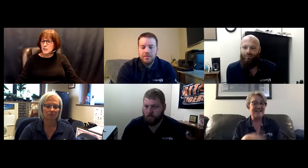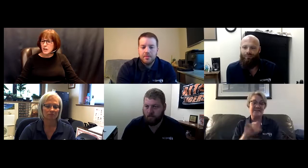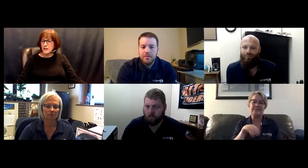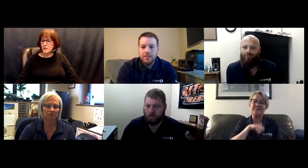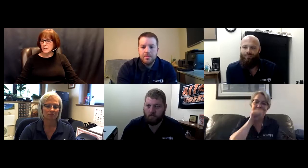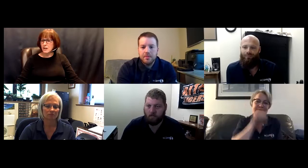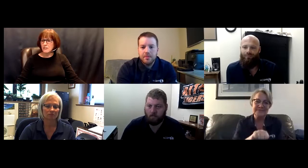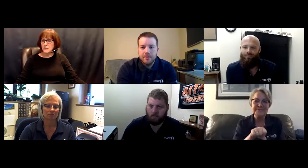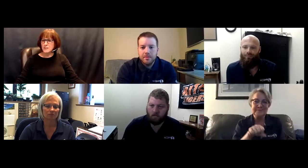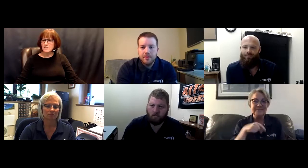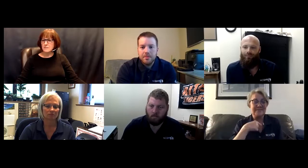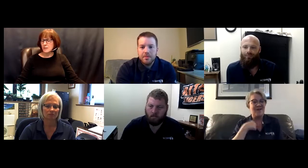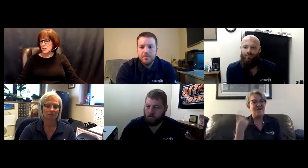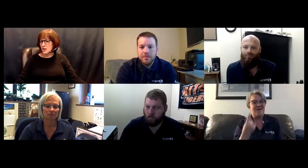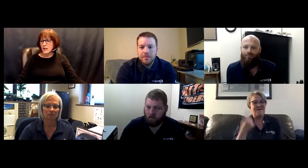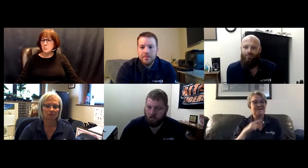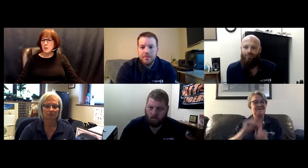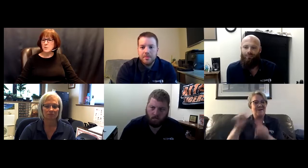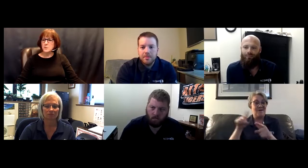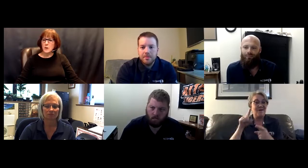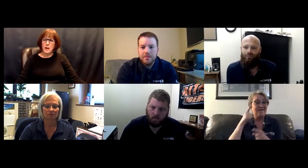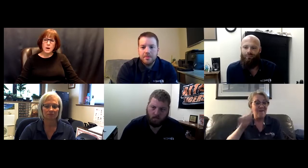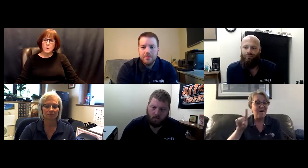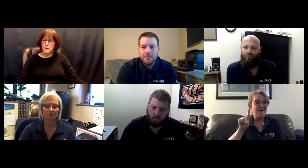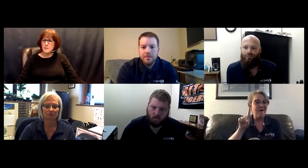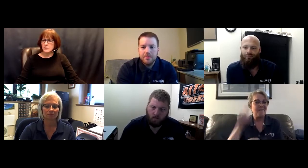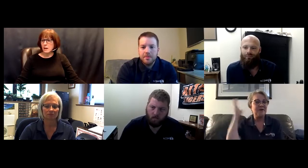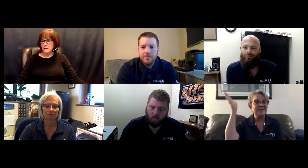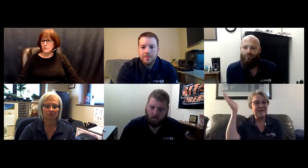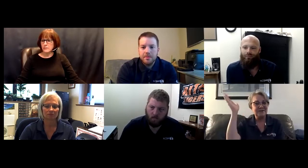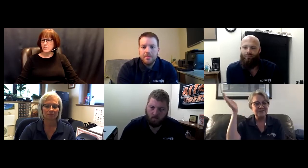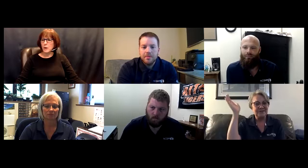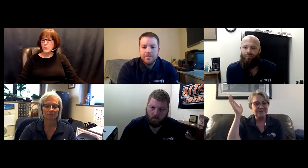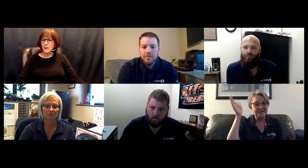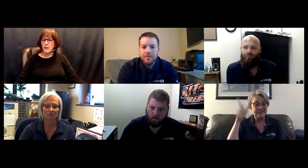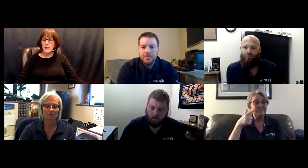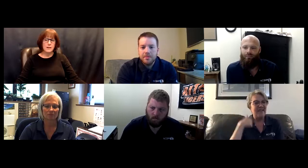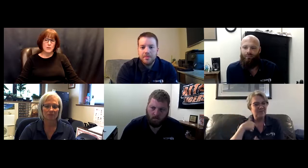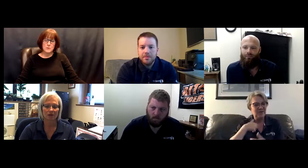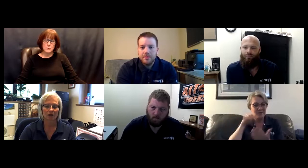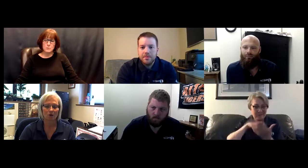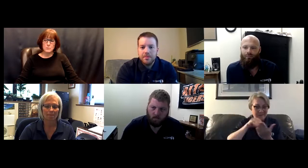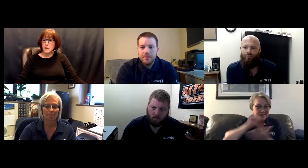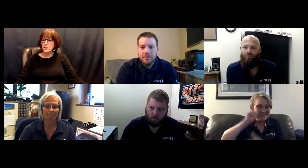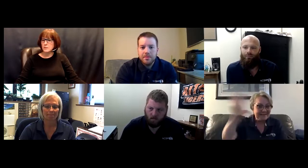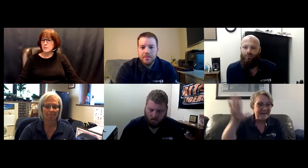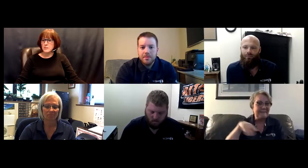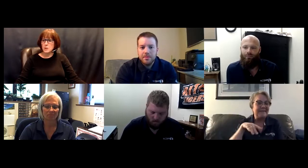at a large conference. You know educating people so I always love going and also trying to schedule a